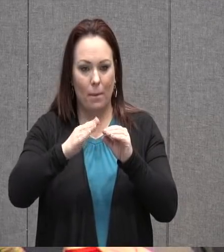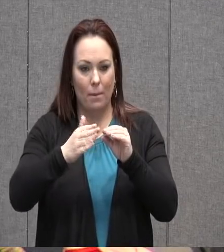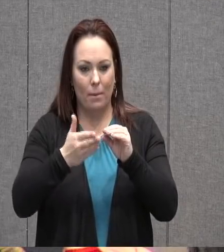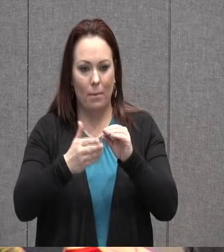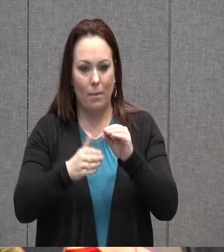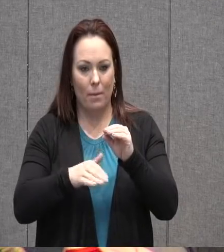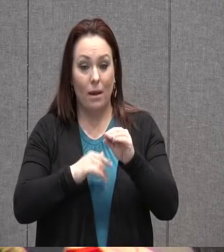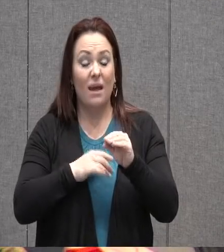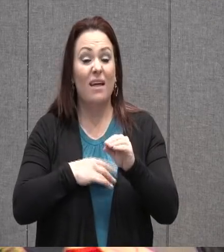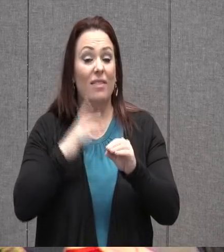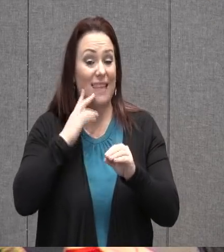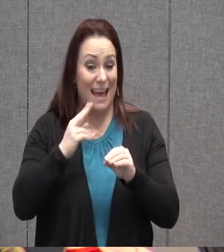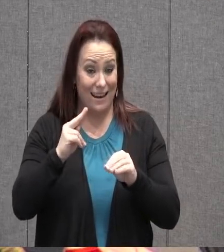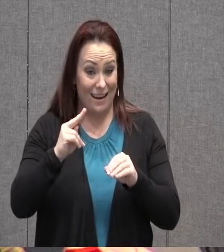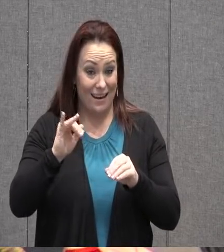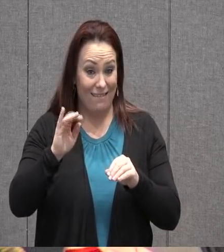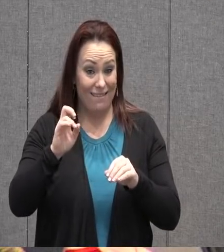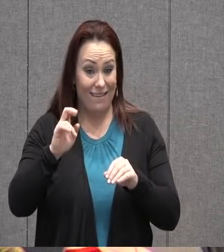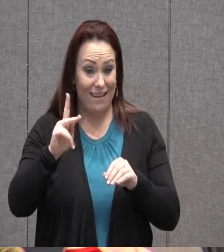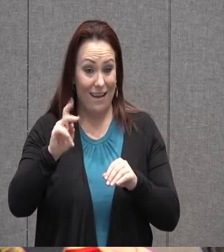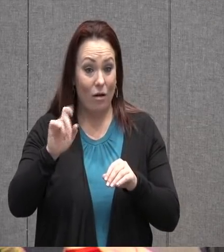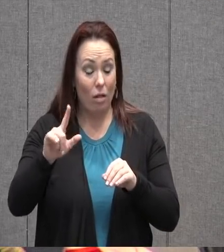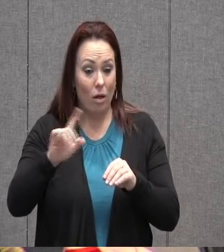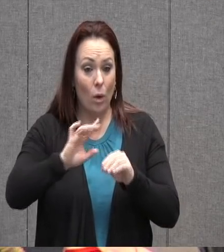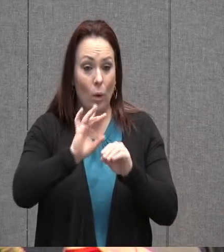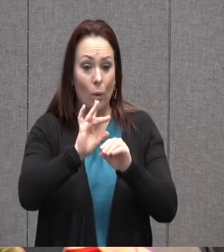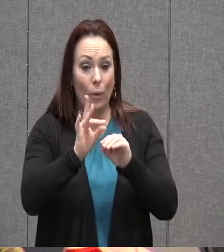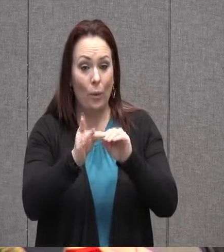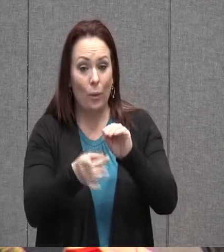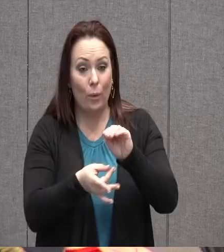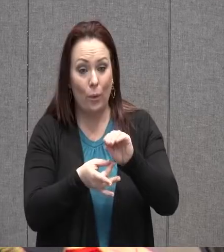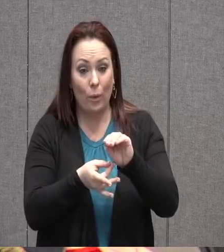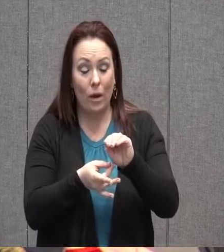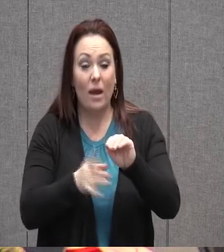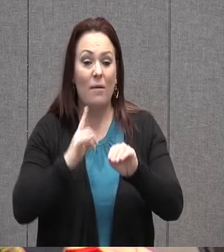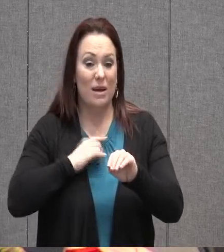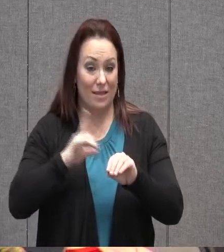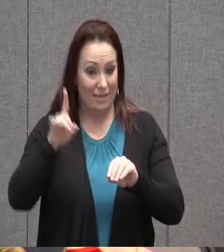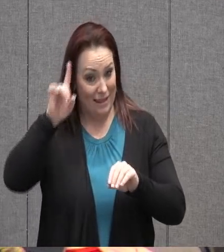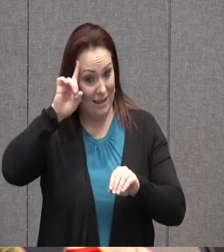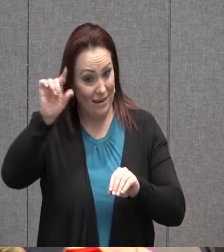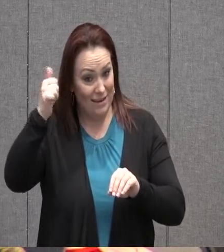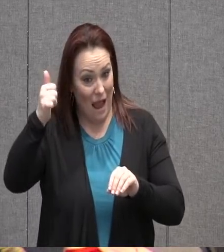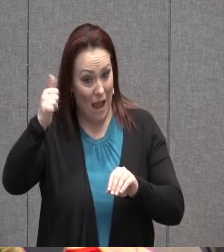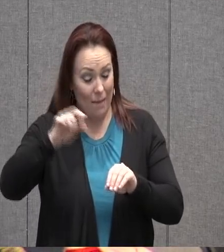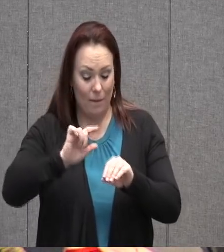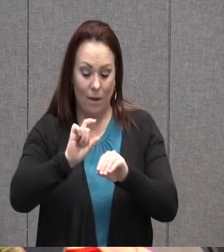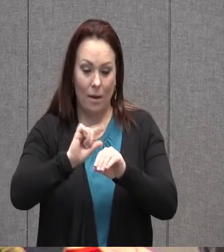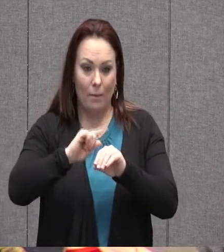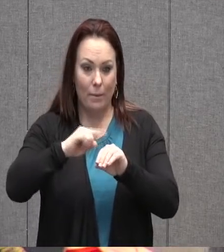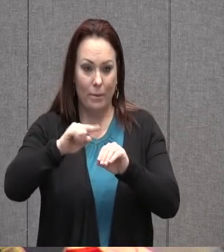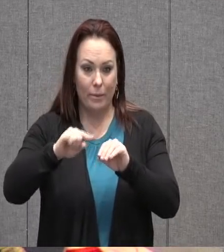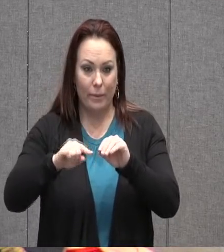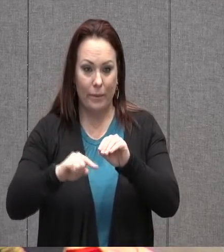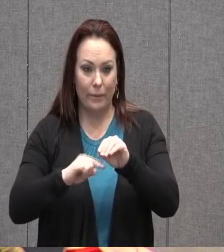The nickel has a smooth edge and the dime has a bumpy edge. And you can see how much smaller the dime is than the nickel.